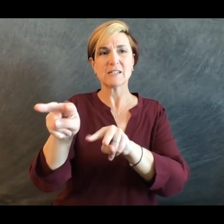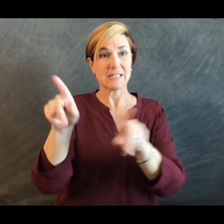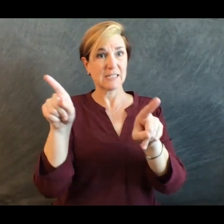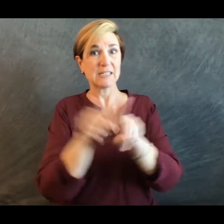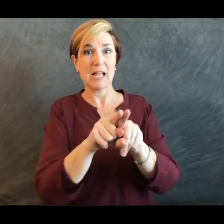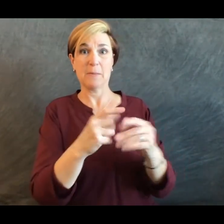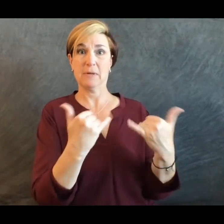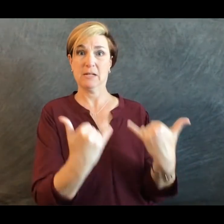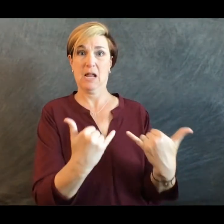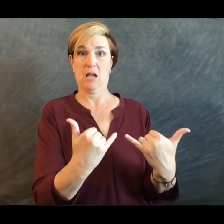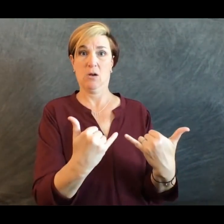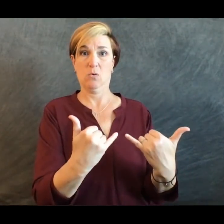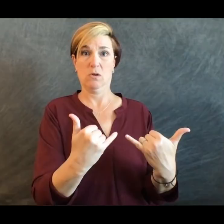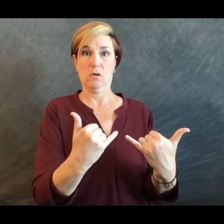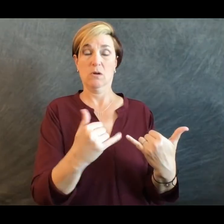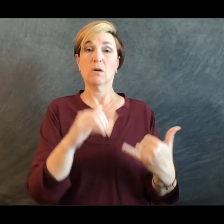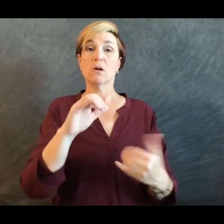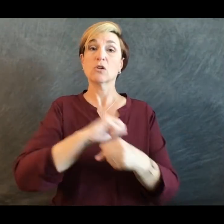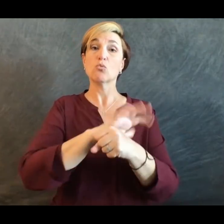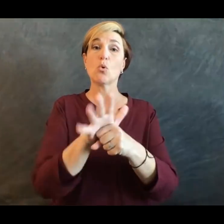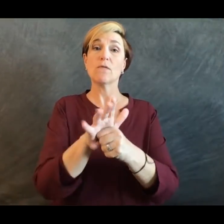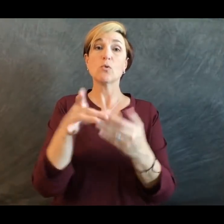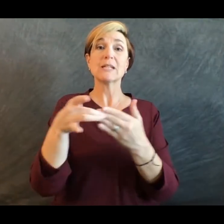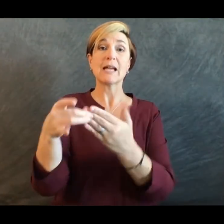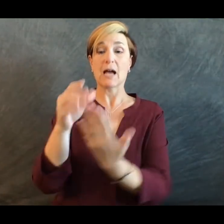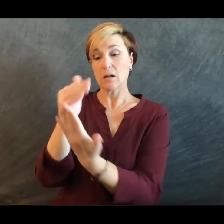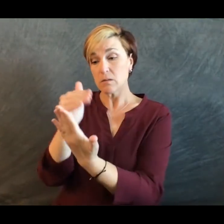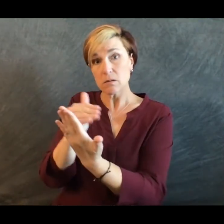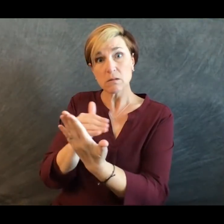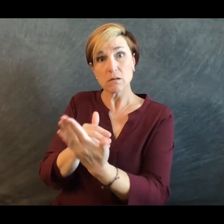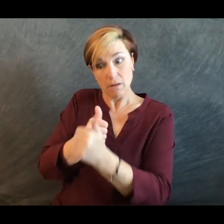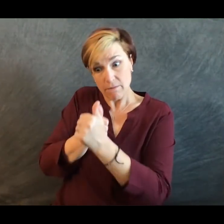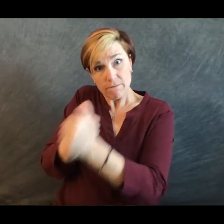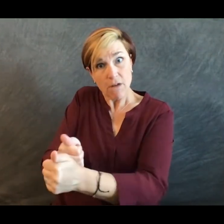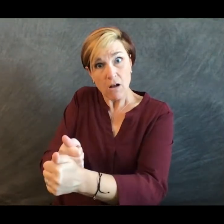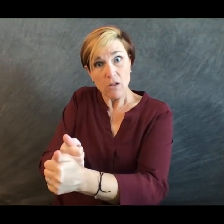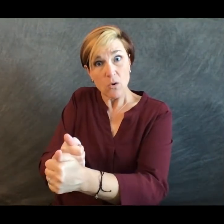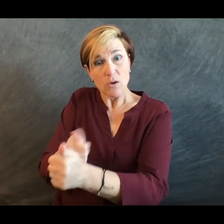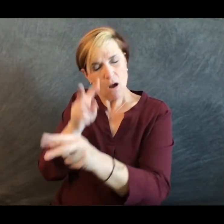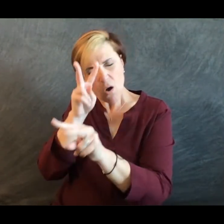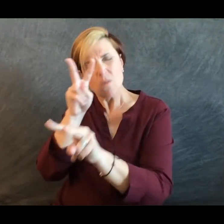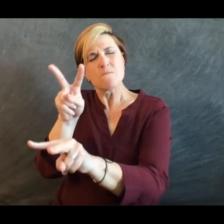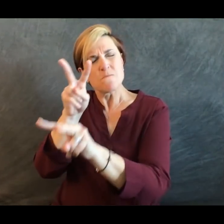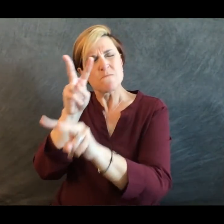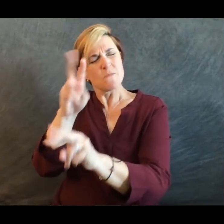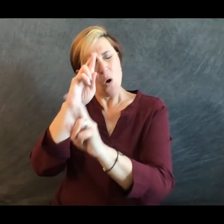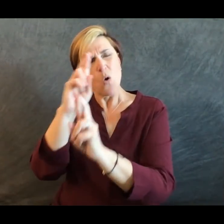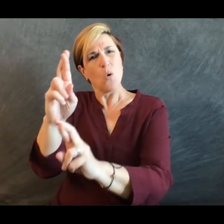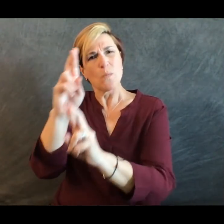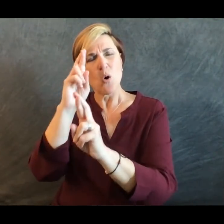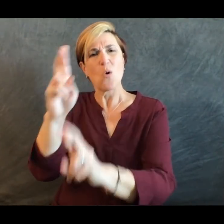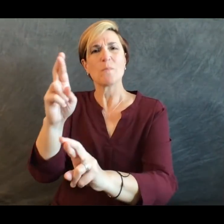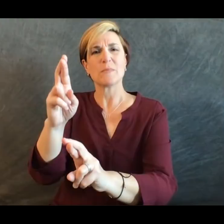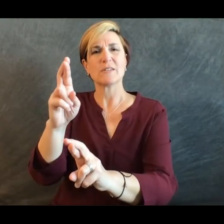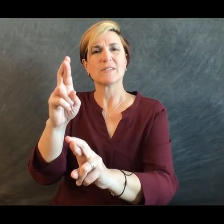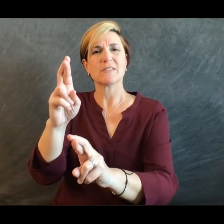for America thanks to the fact that Americans are listening to state and local leaders and putting the health of their family members and neighbors first